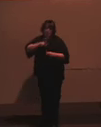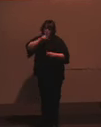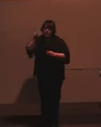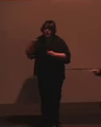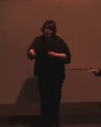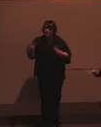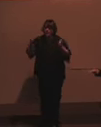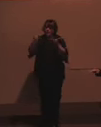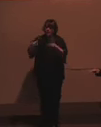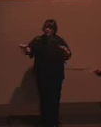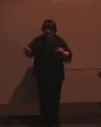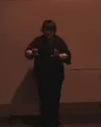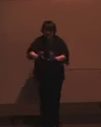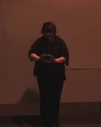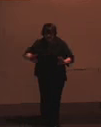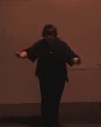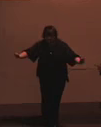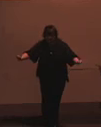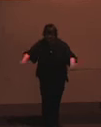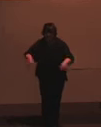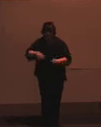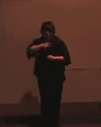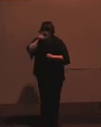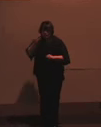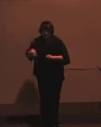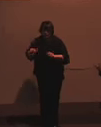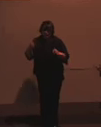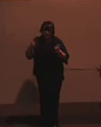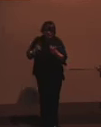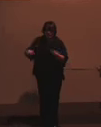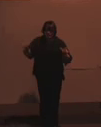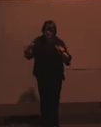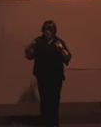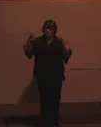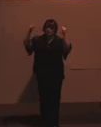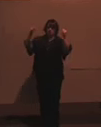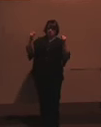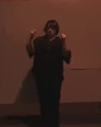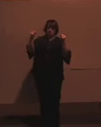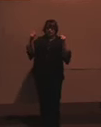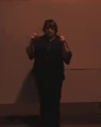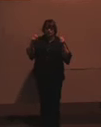flat slab, something like that, but more small pieces, networking.